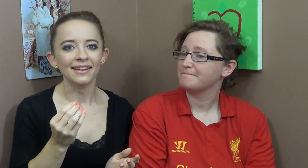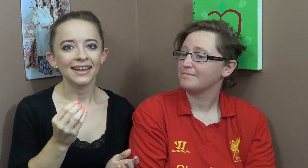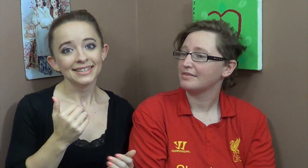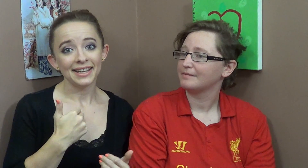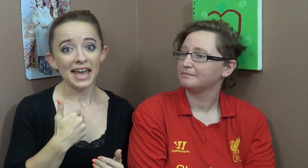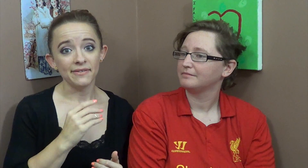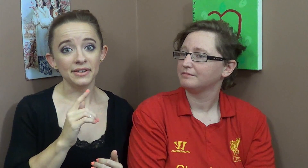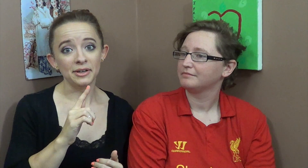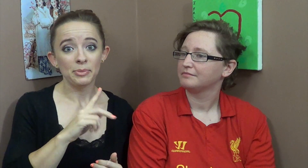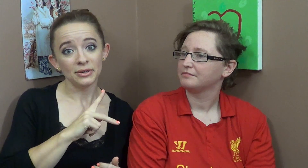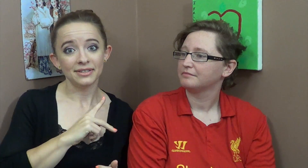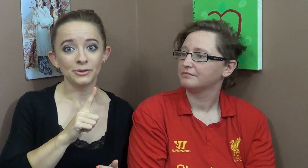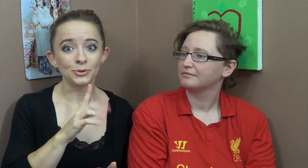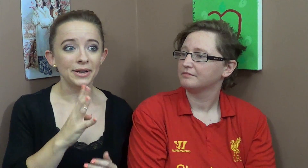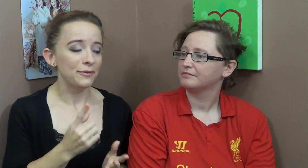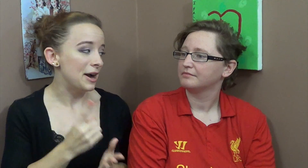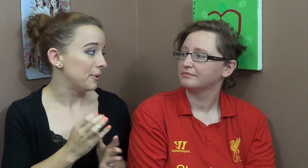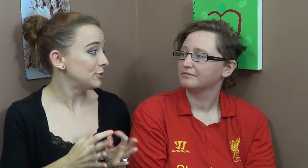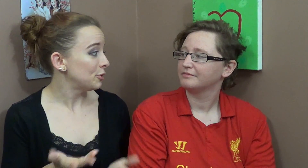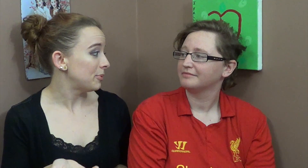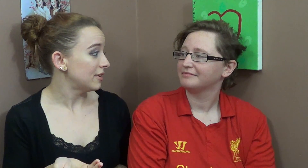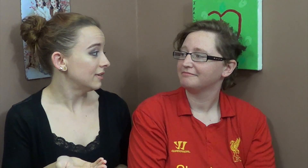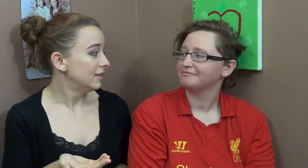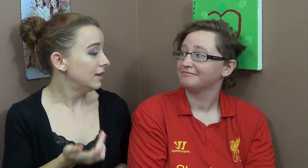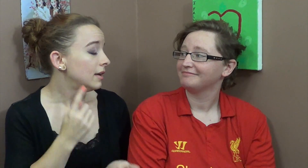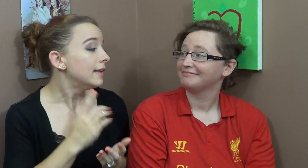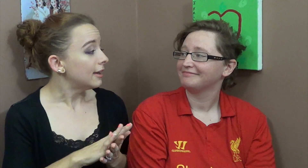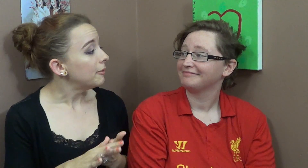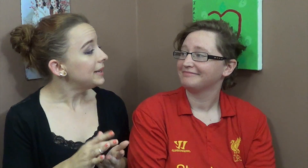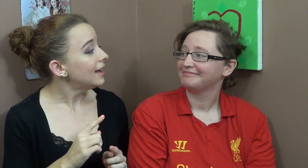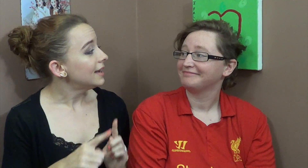perfect and it's like having a personal 24 hour interpreter. That would be nice